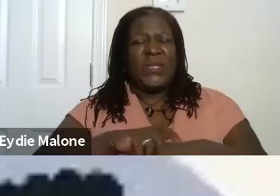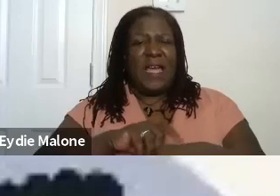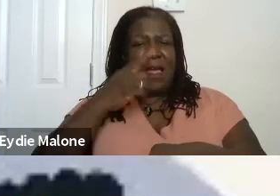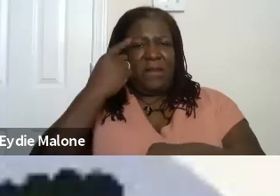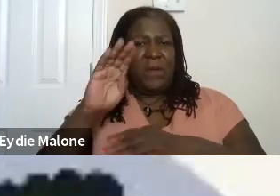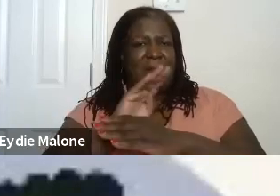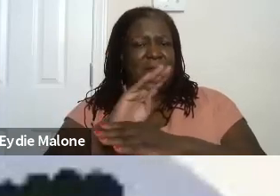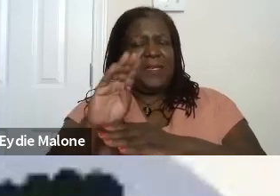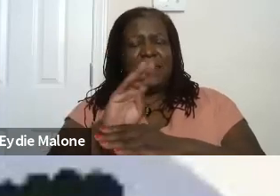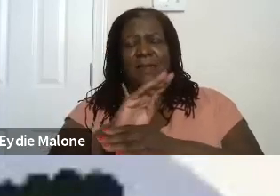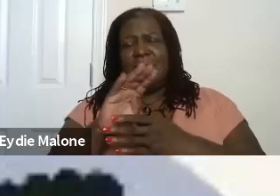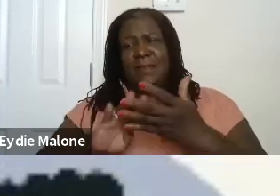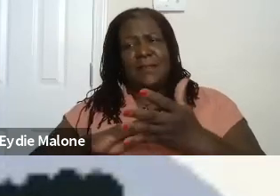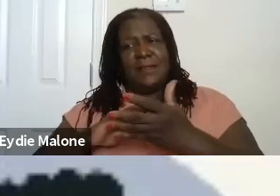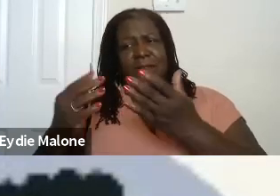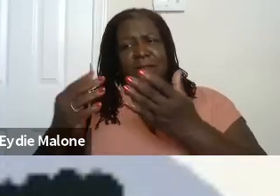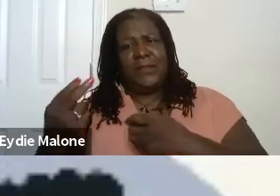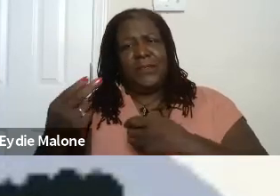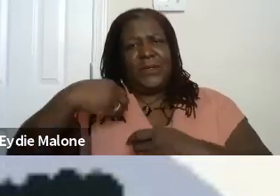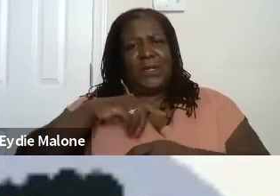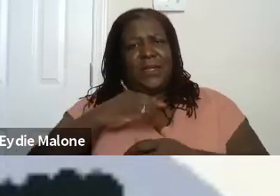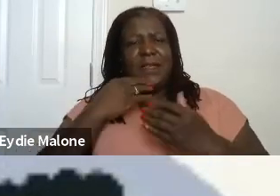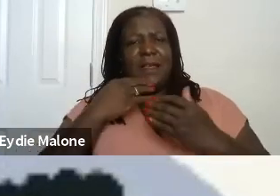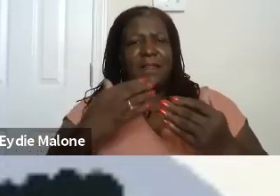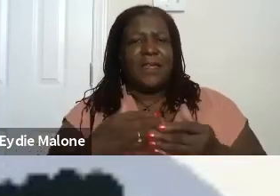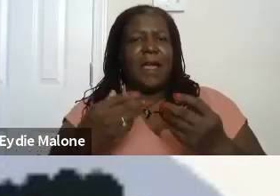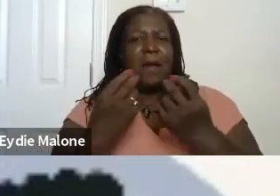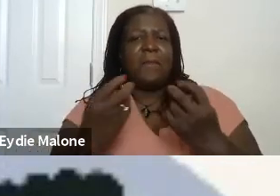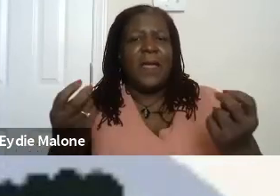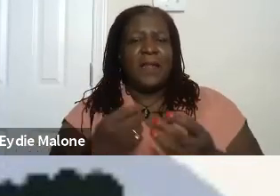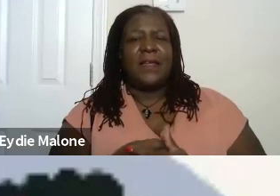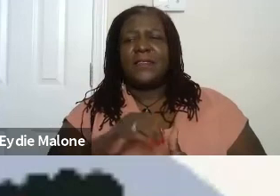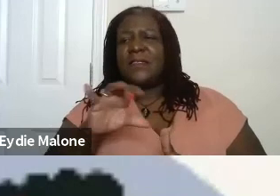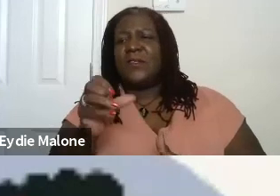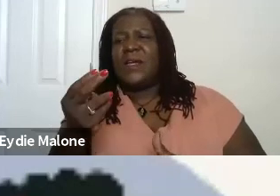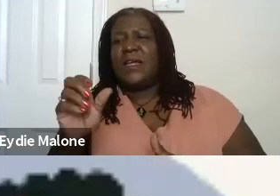to join us today. I'd like to thank our panelists, Joanne and Lisa again, for joining us and